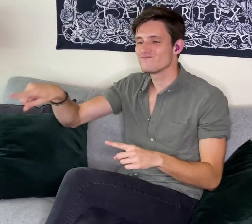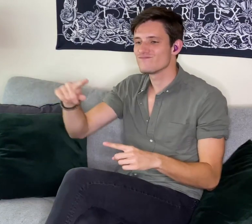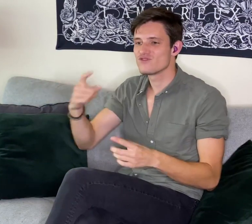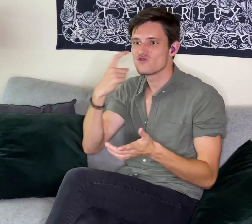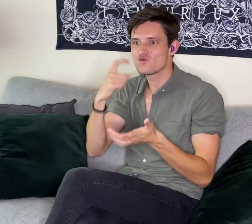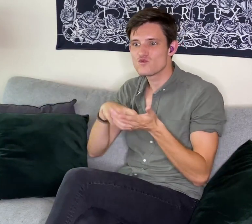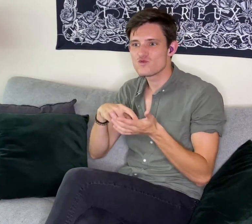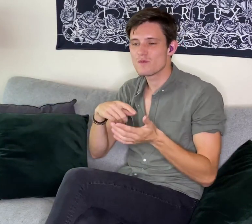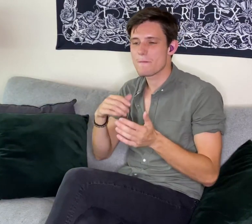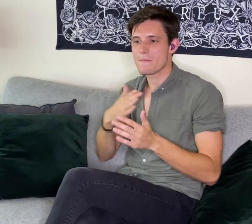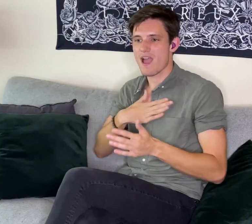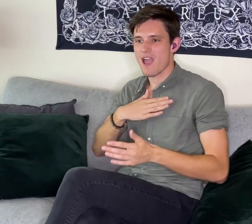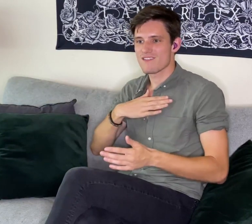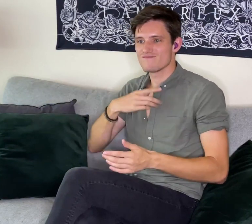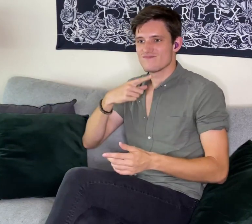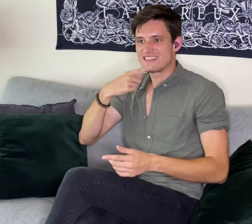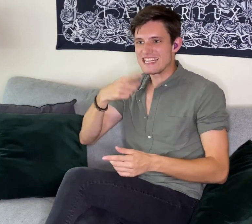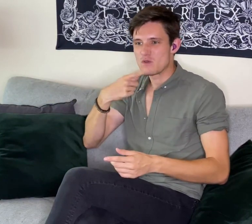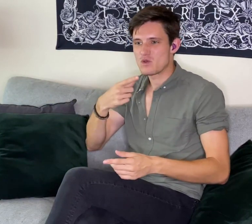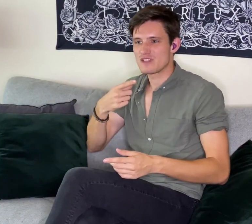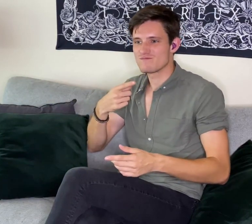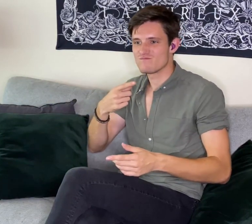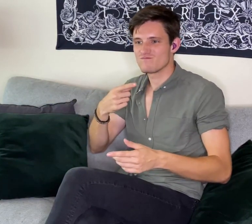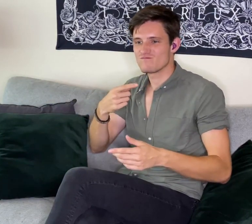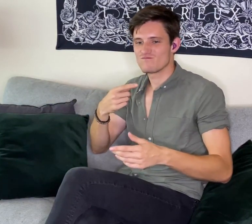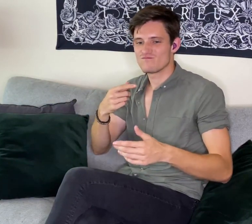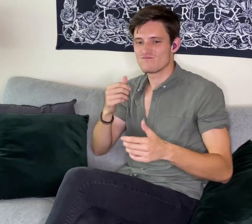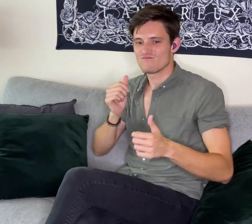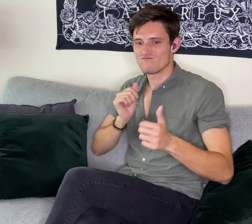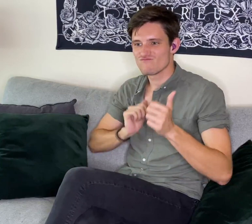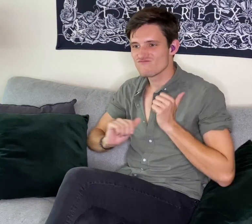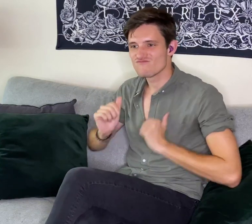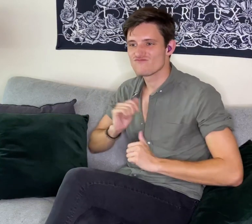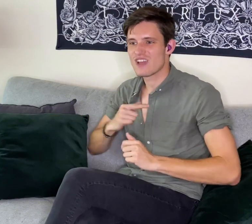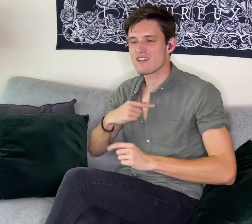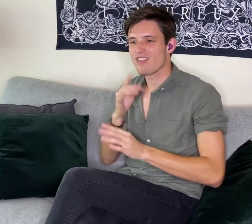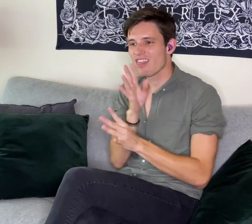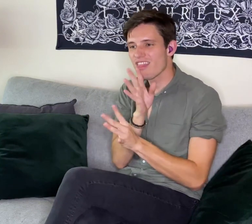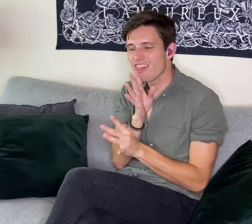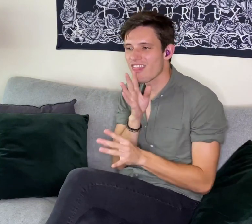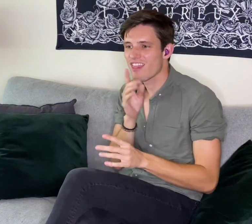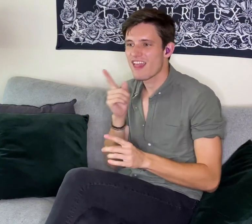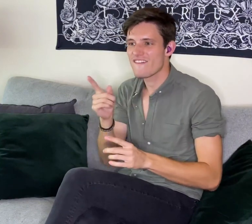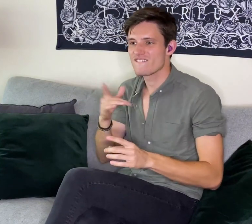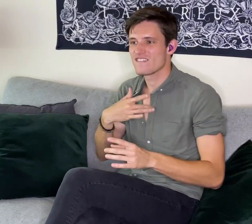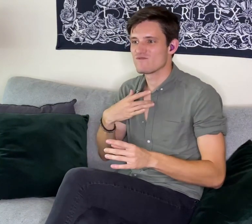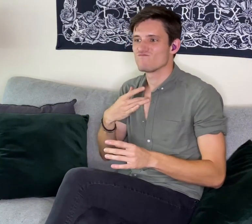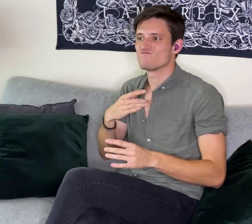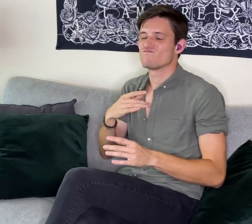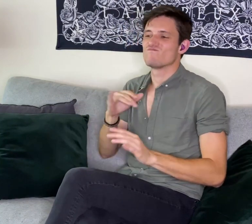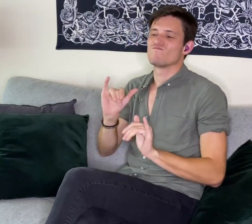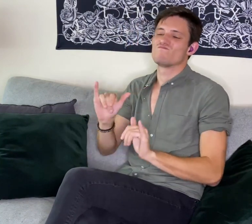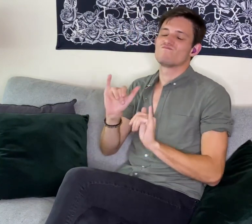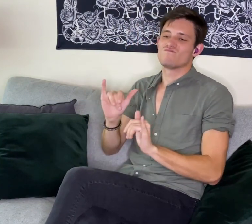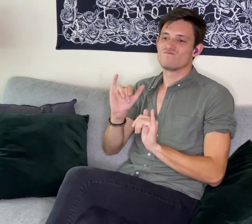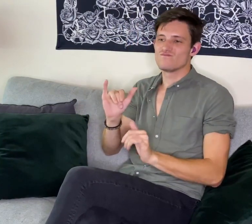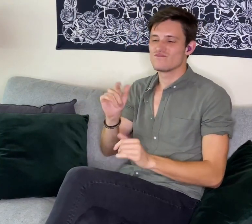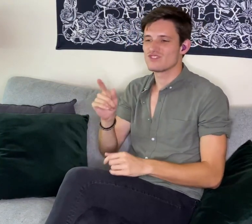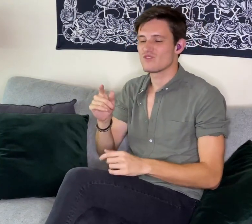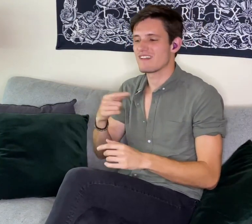recognized my hearing qualities, such as using my voice to speak.